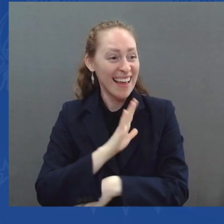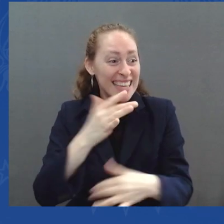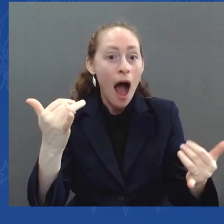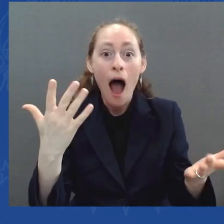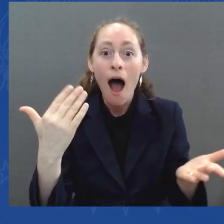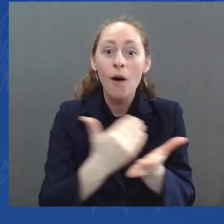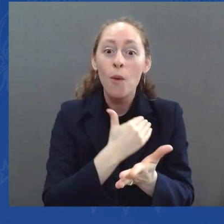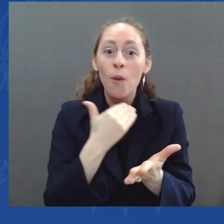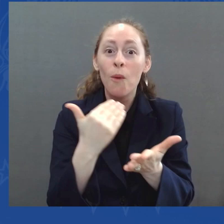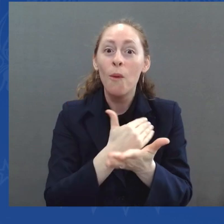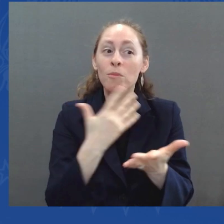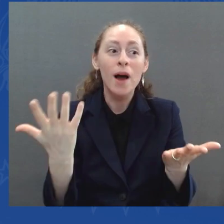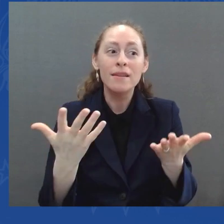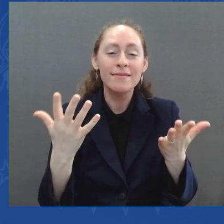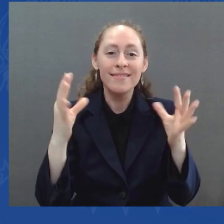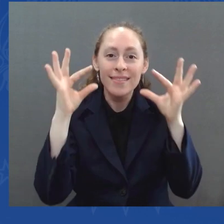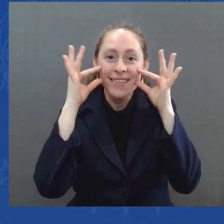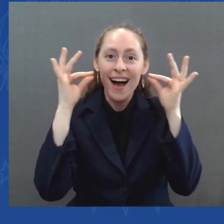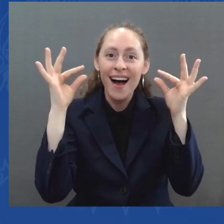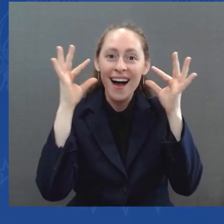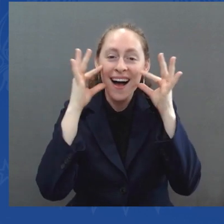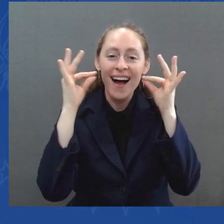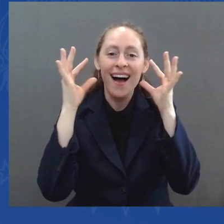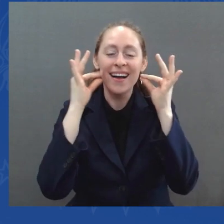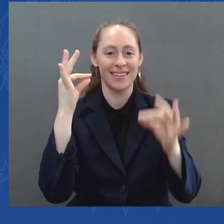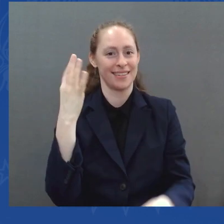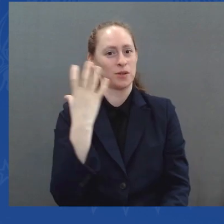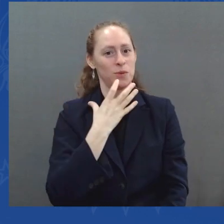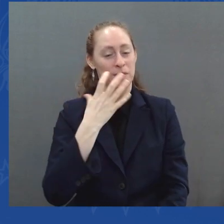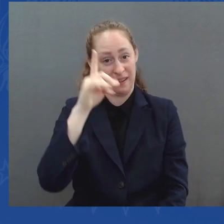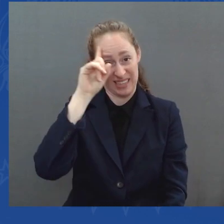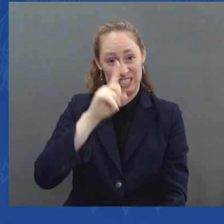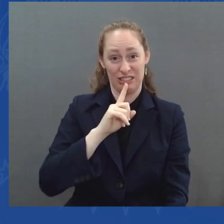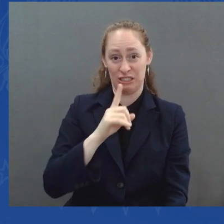But coming back, even if I have to wear a tie,